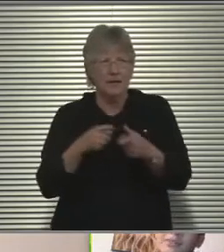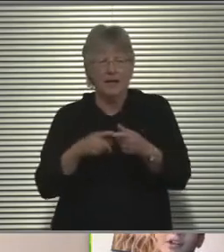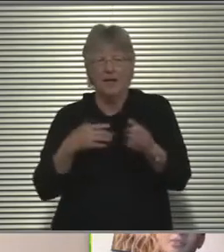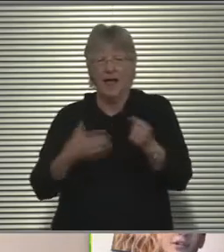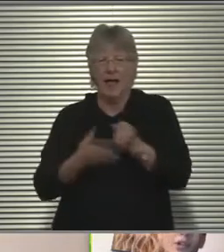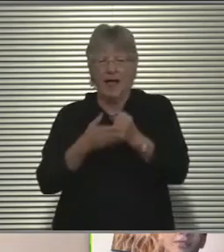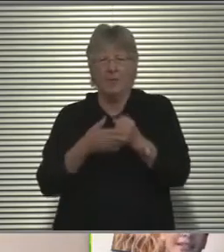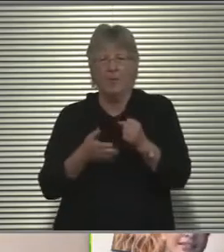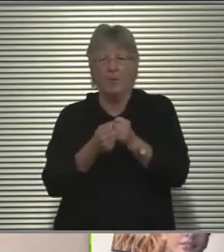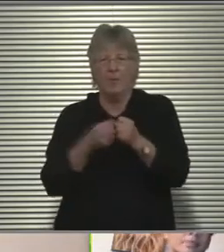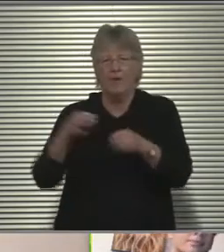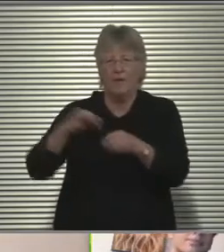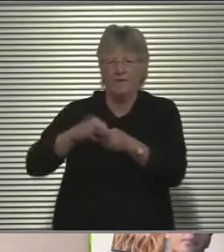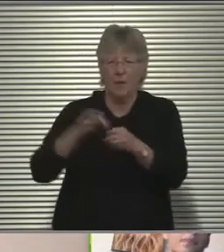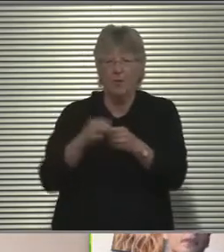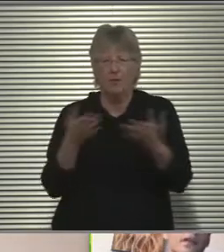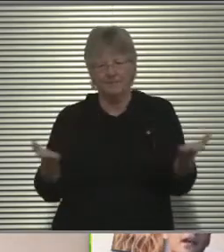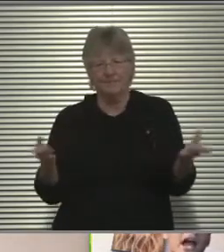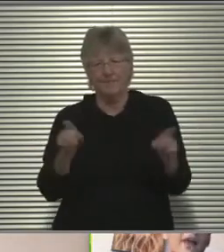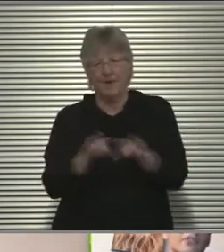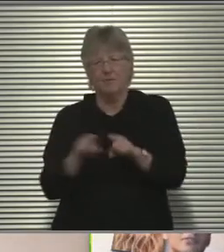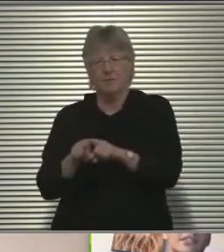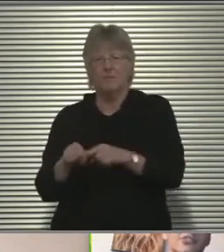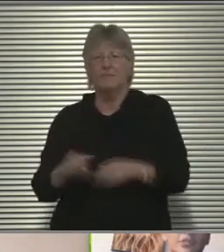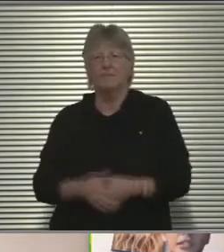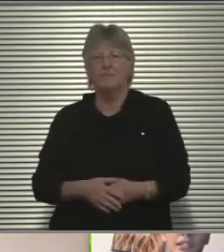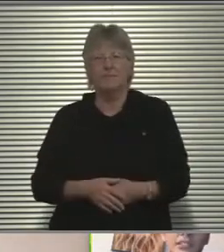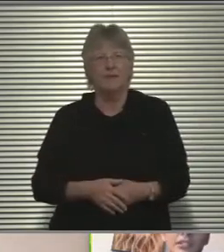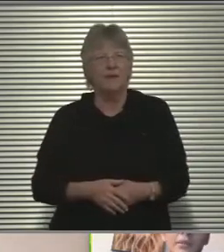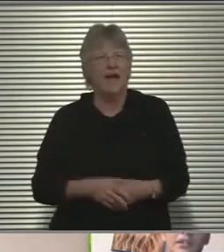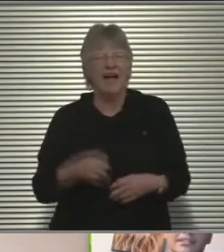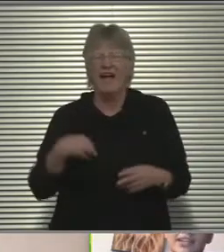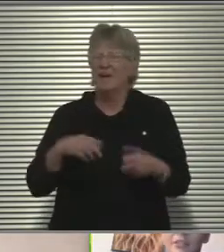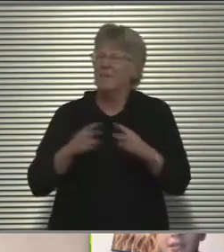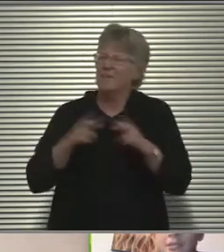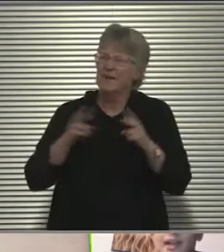that has been caused by COVID 19. I've also been extremely lucky to compete in Sacramento